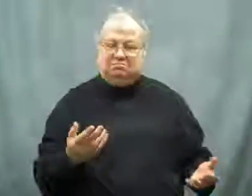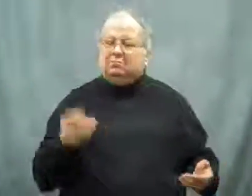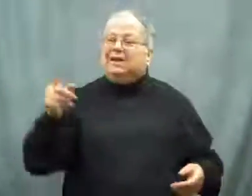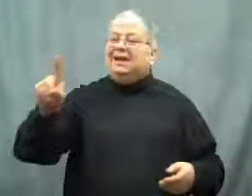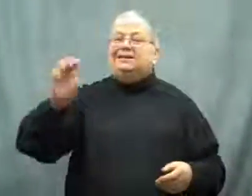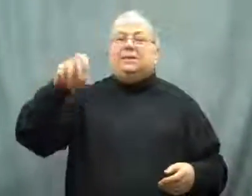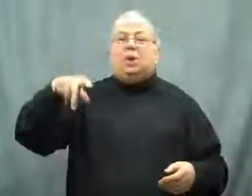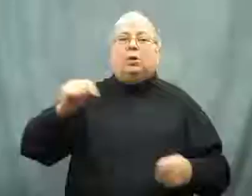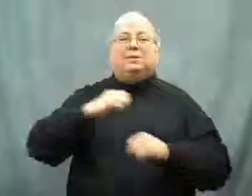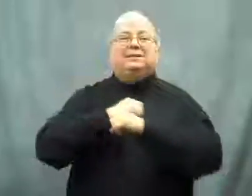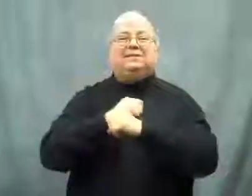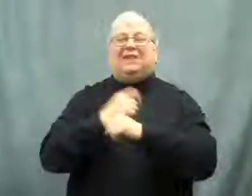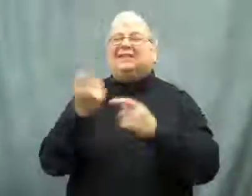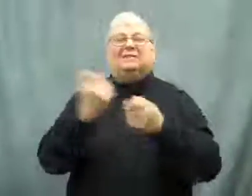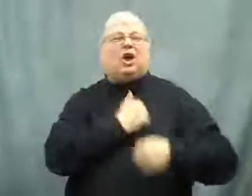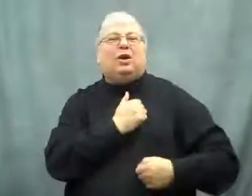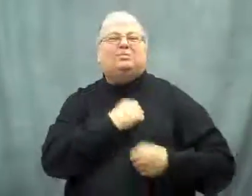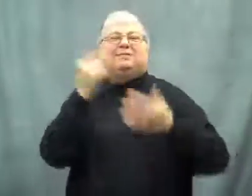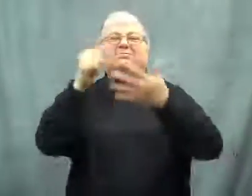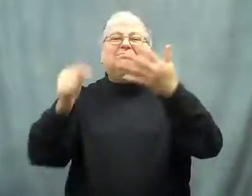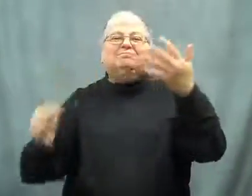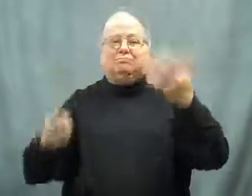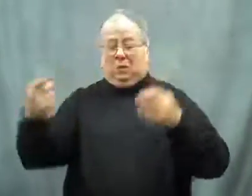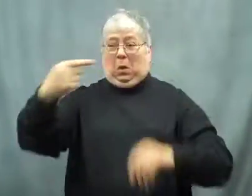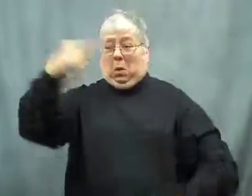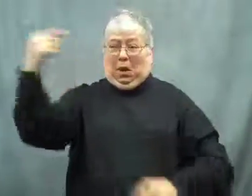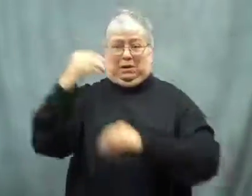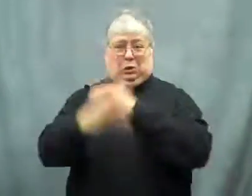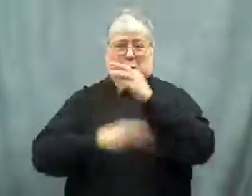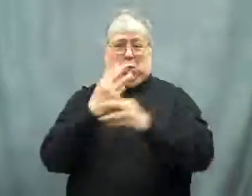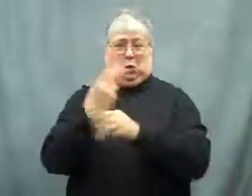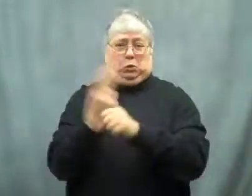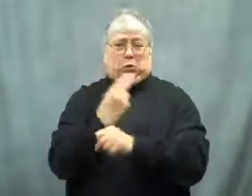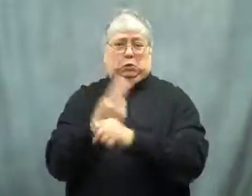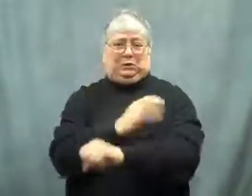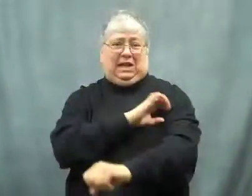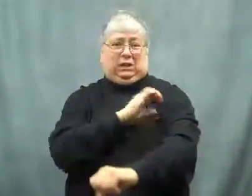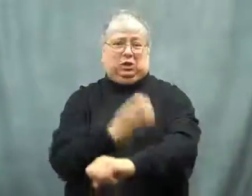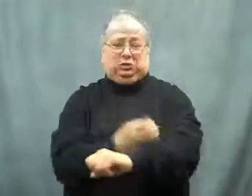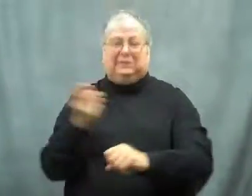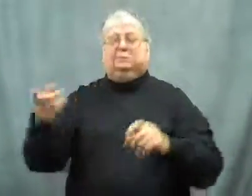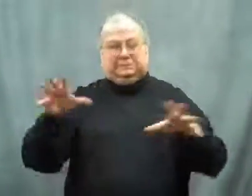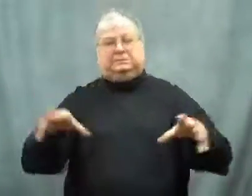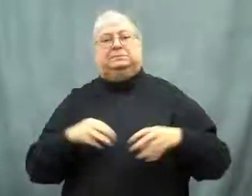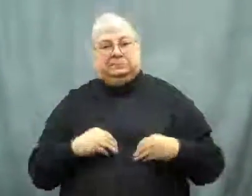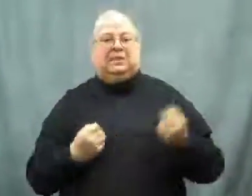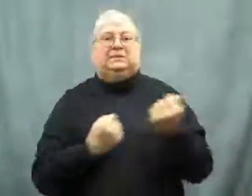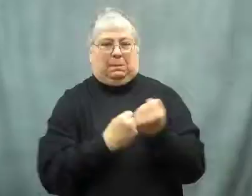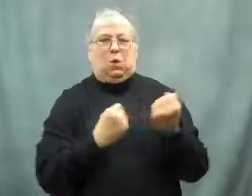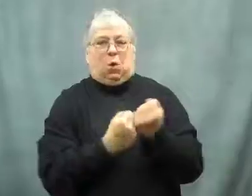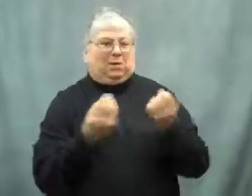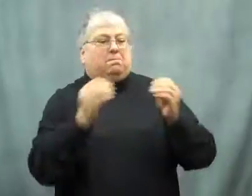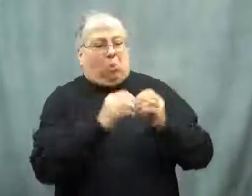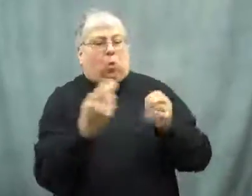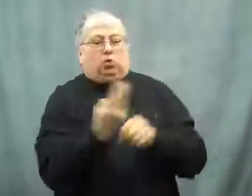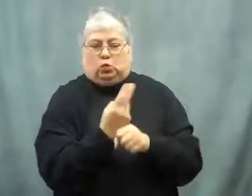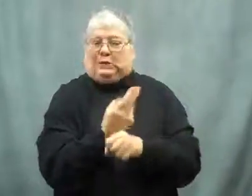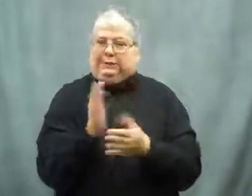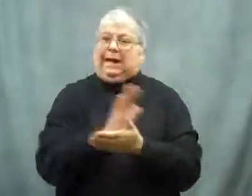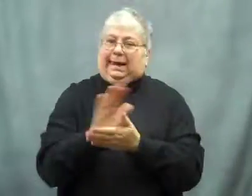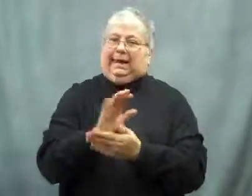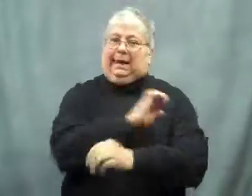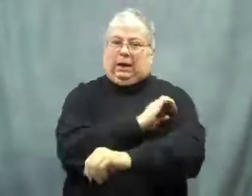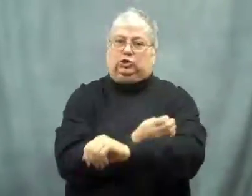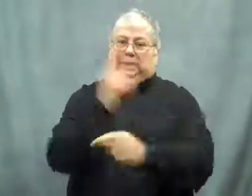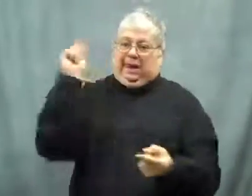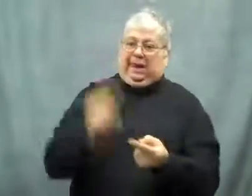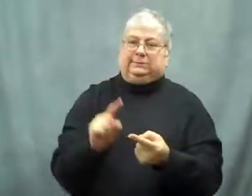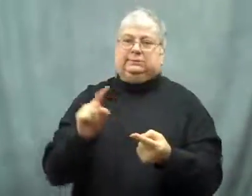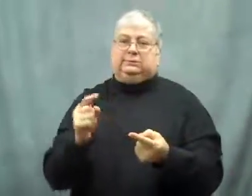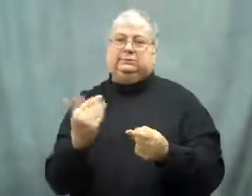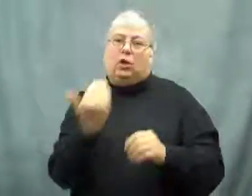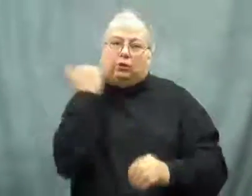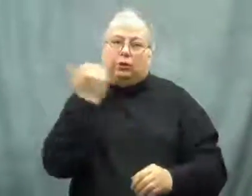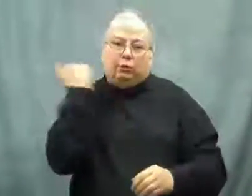The Department of Defense is the world's largest consumer of energy.